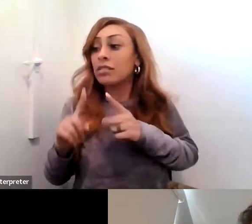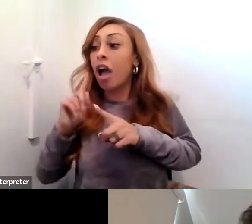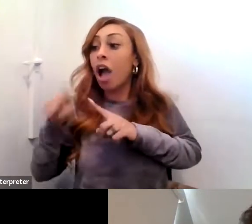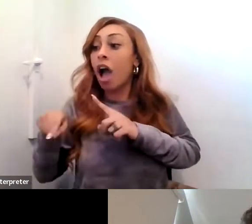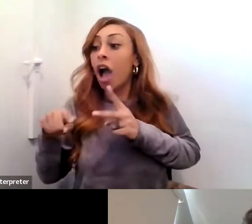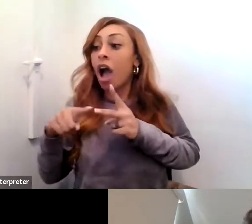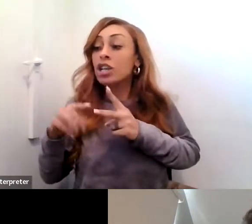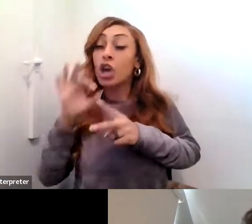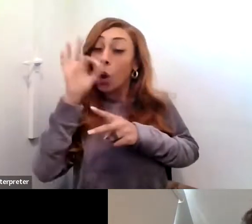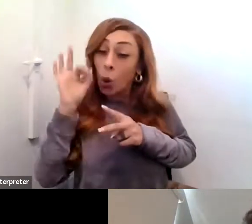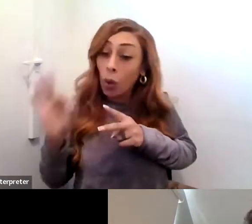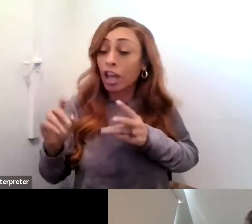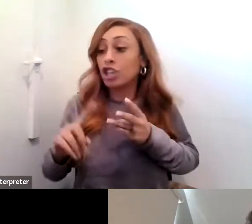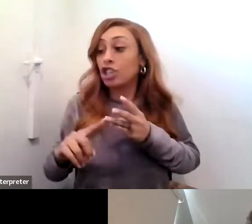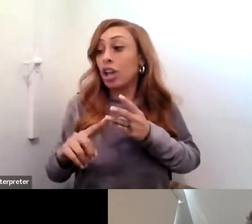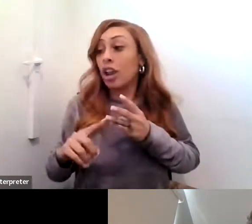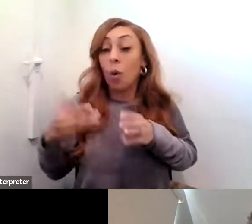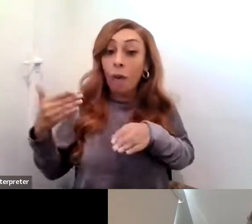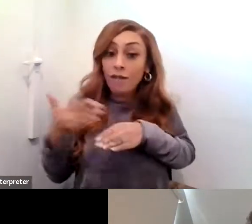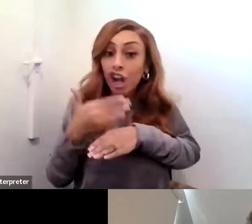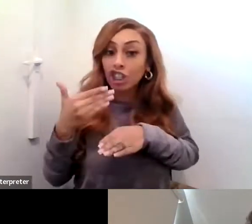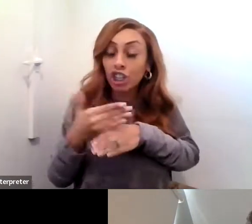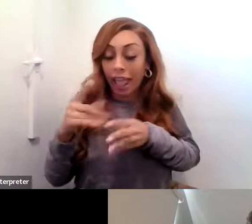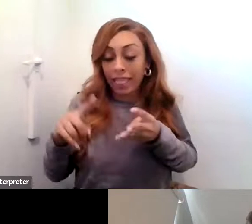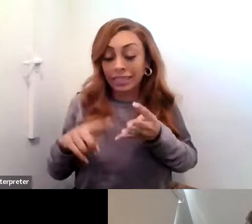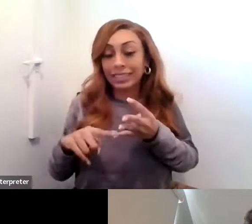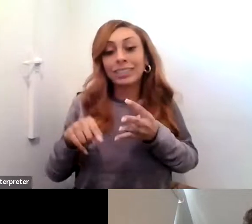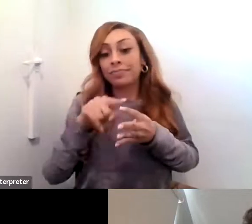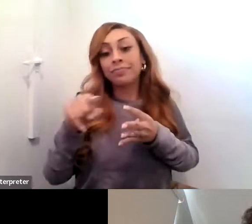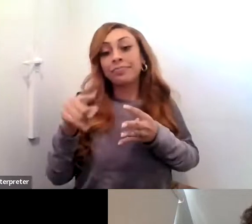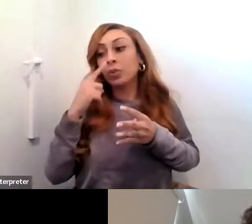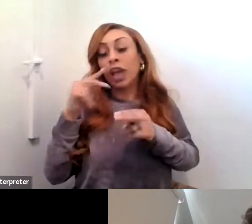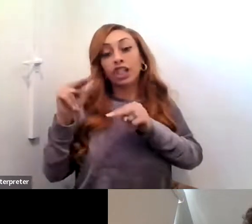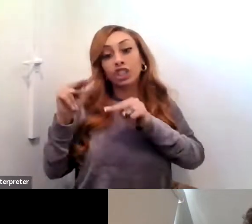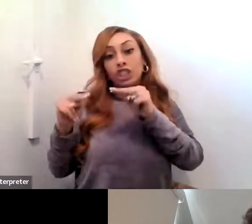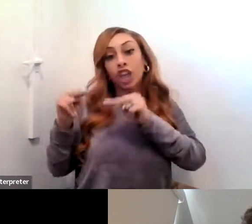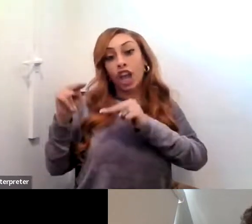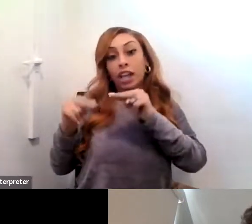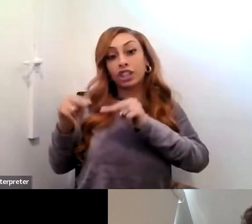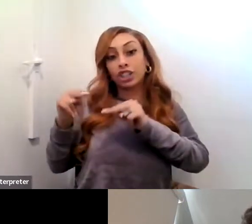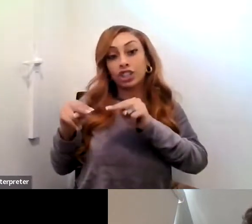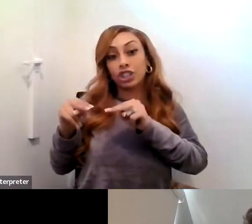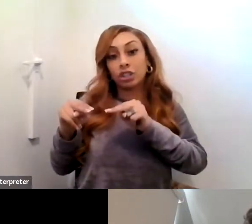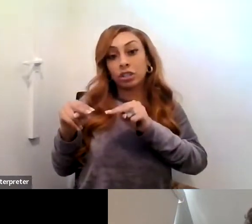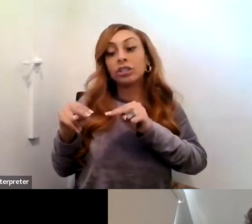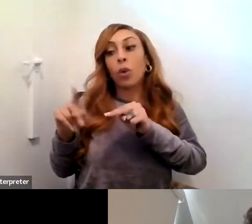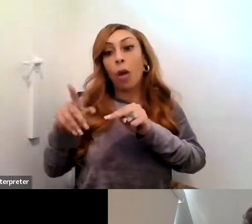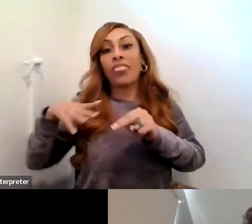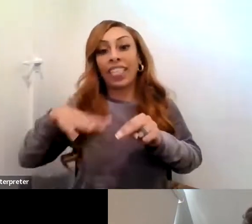or access a specific bit of functionality, then you'll be able to judge whether or not you are actually getting them what they need.